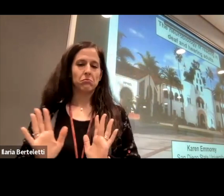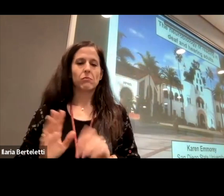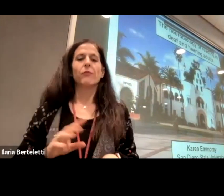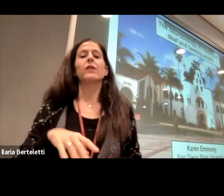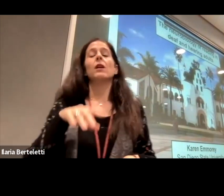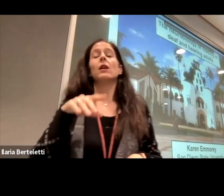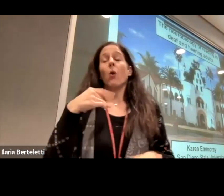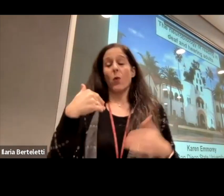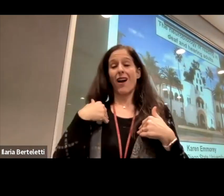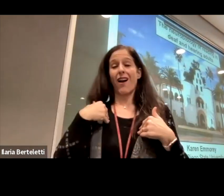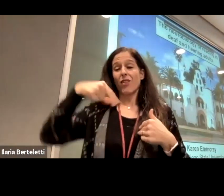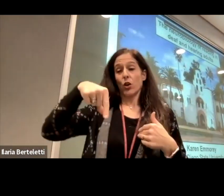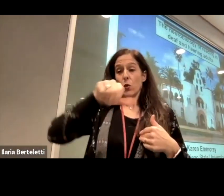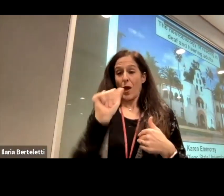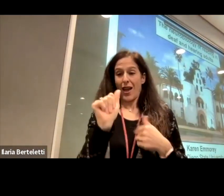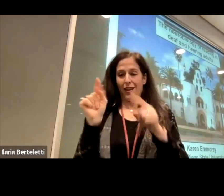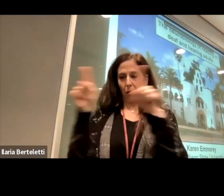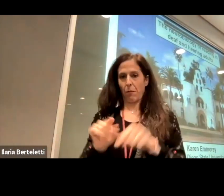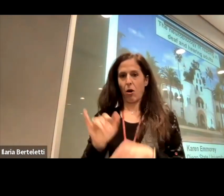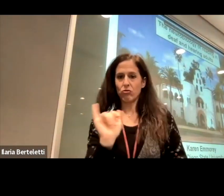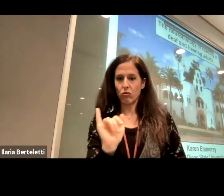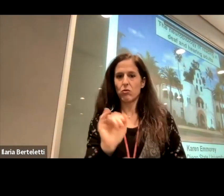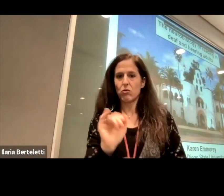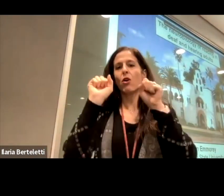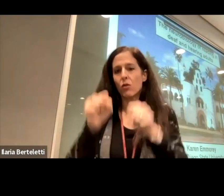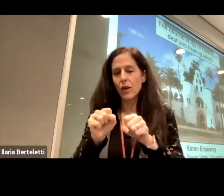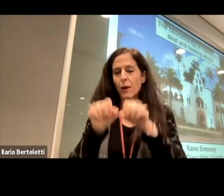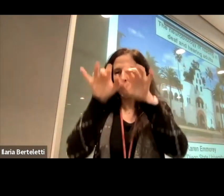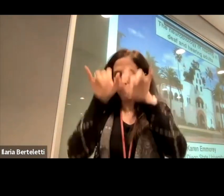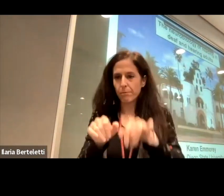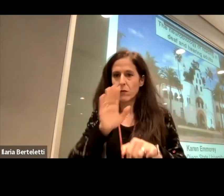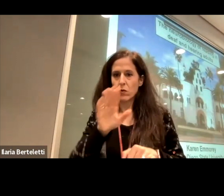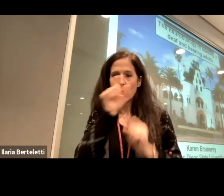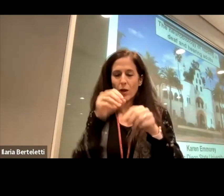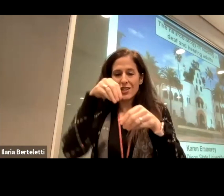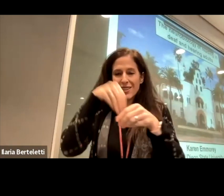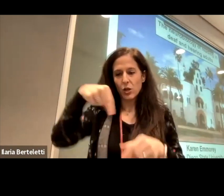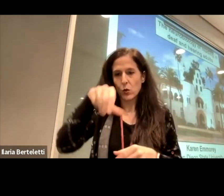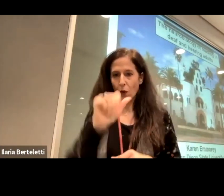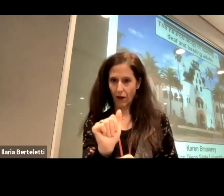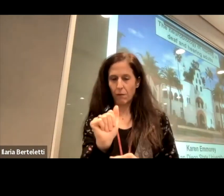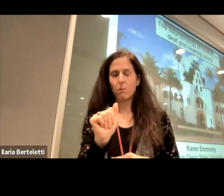It will be easier to answer them all the same time in the end of lecture.